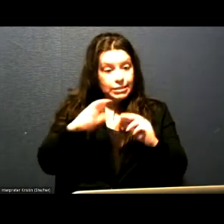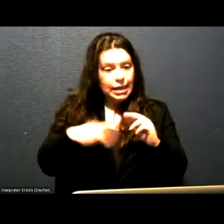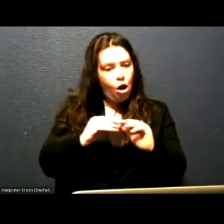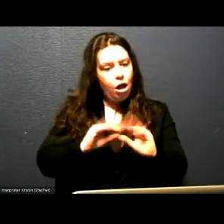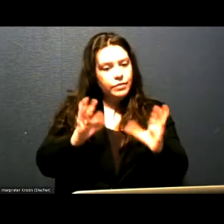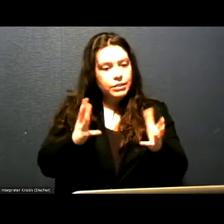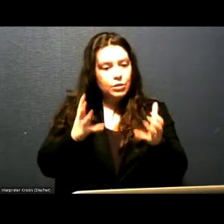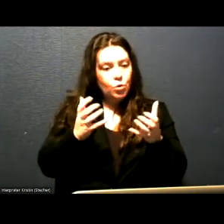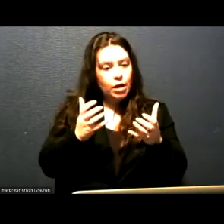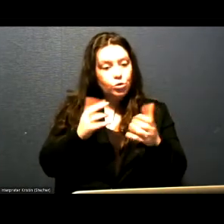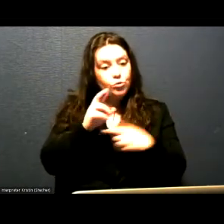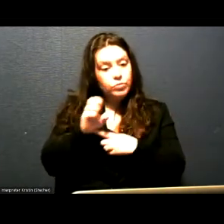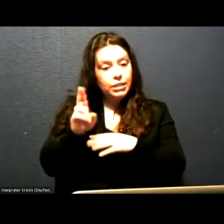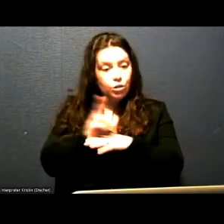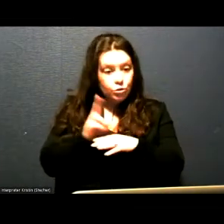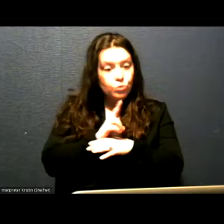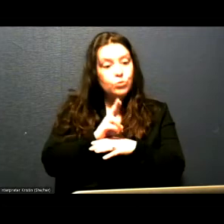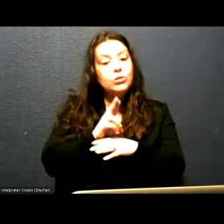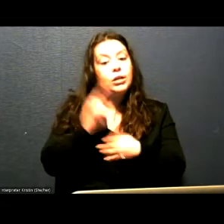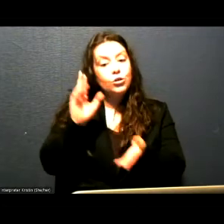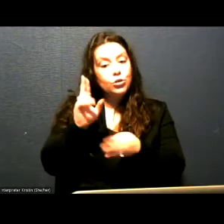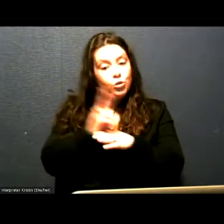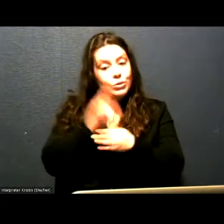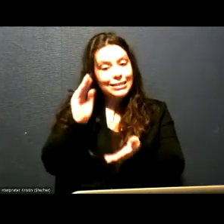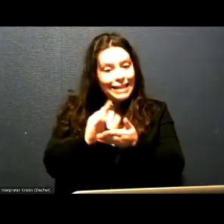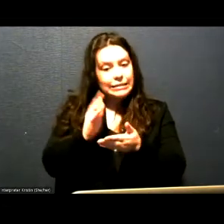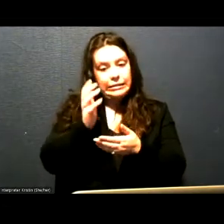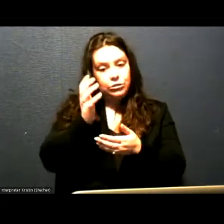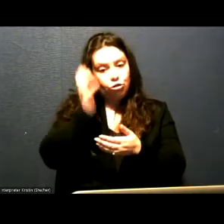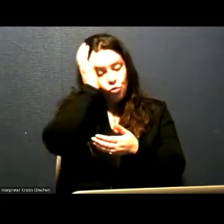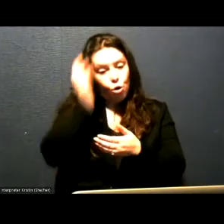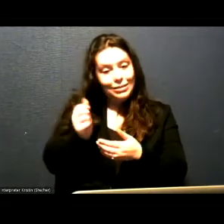to reuse, reduce, recycle any sort of garbage. Like I said, if it's on land it can still end up in the waterways.